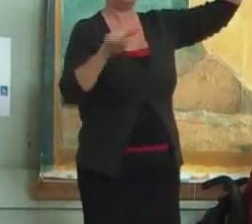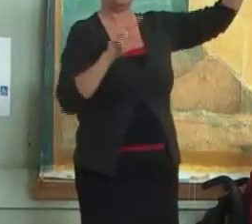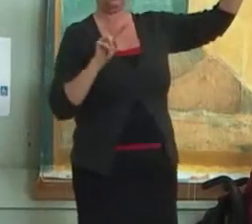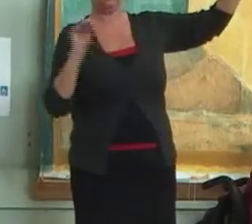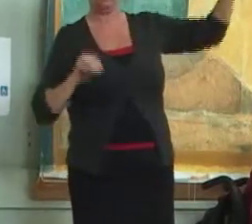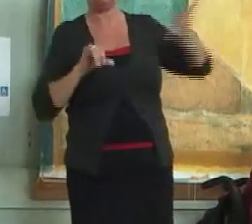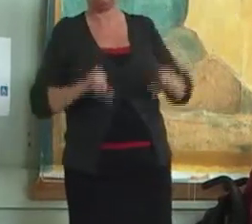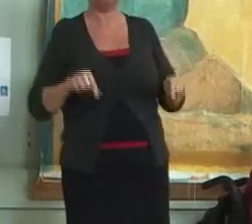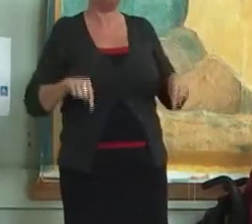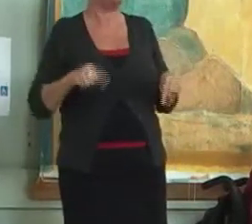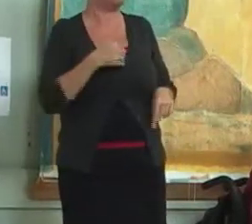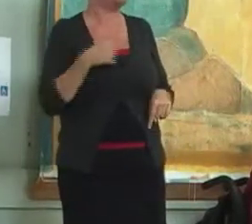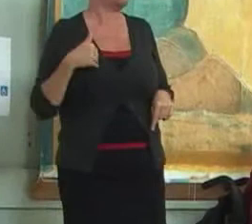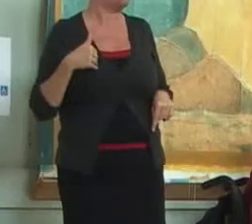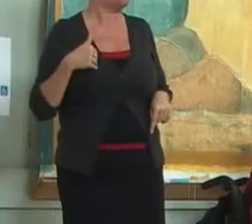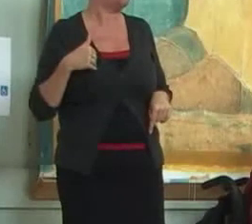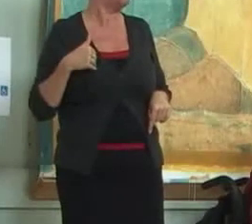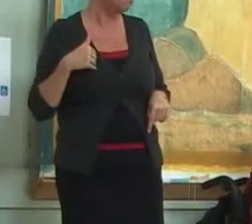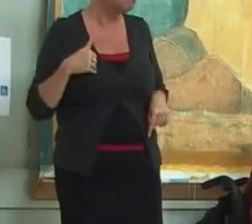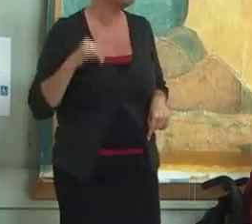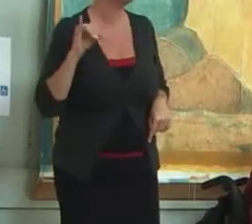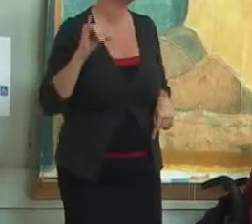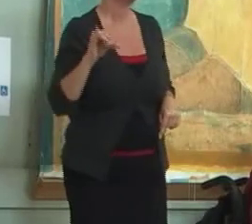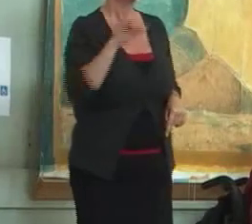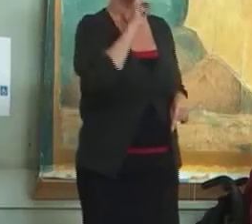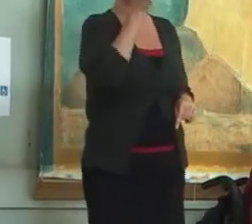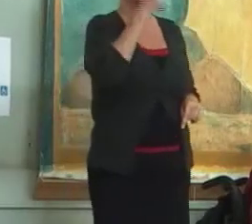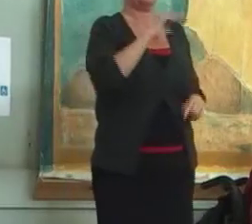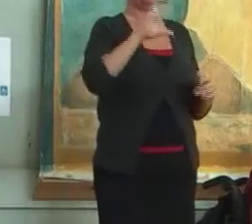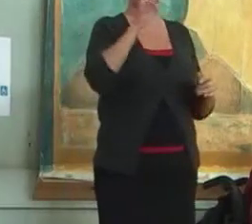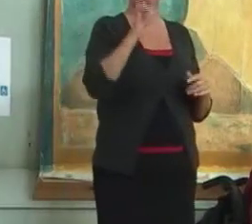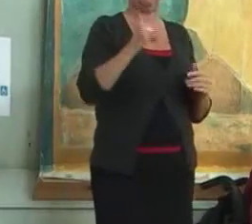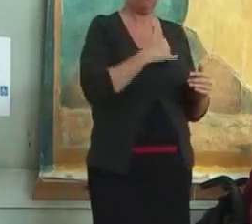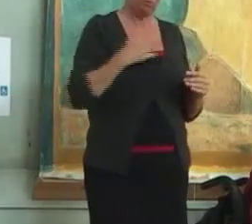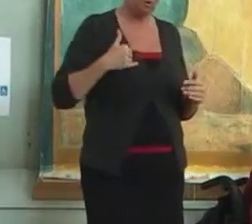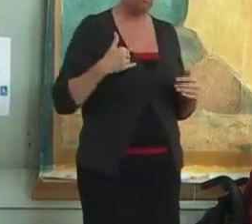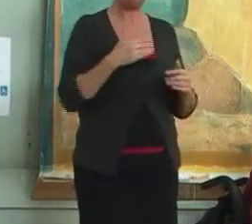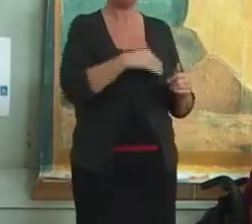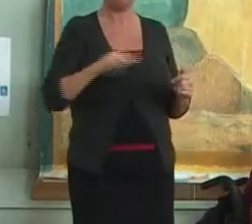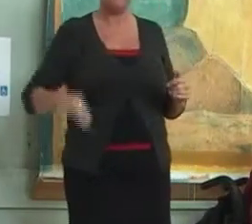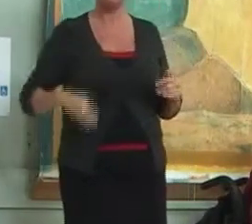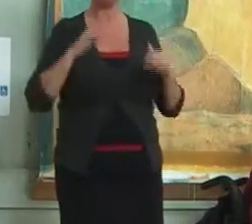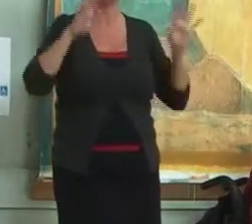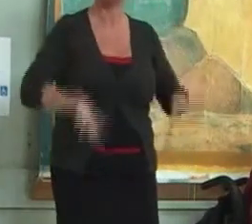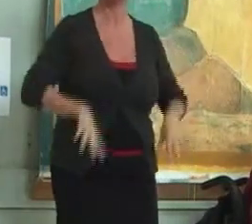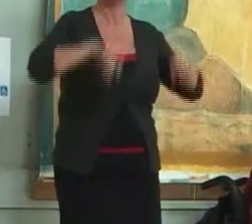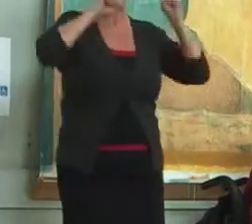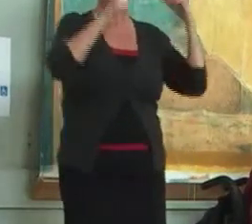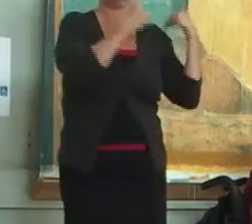of the city of Toronto and the city of Toronto has to take responsibility for anybody who lives within the city of Toronto